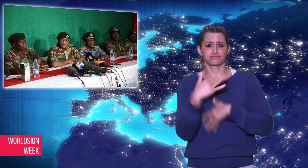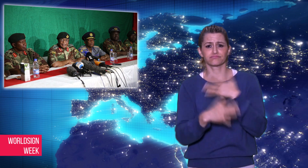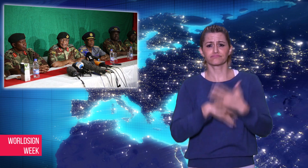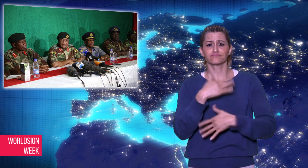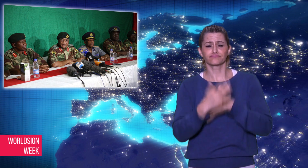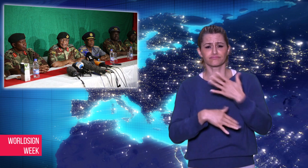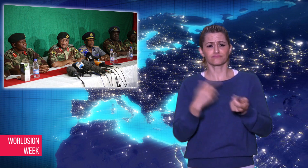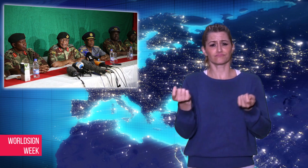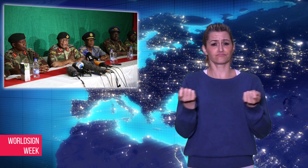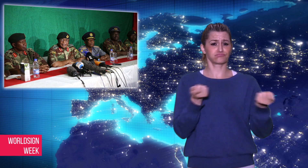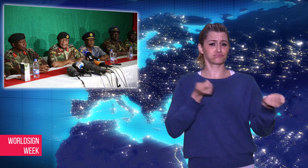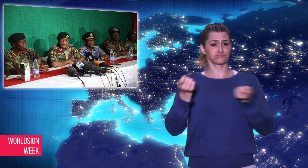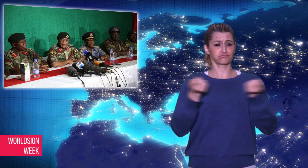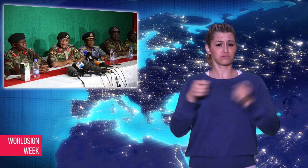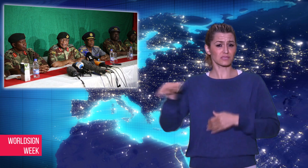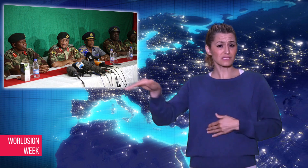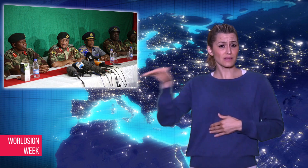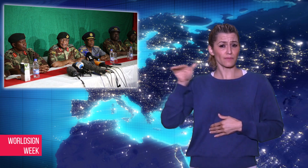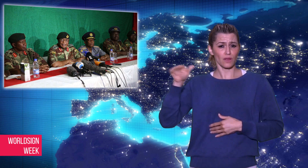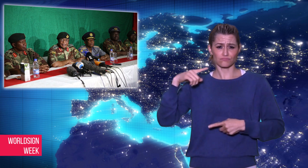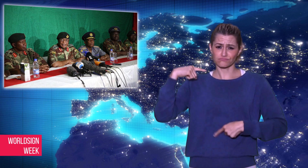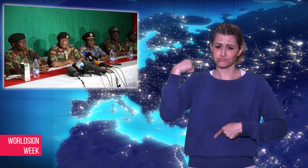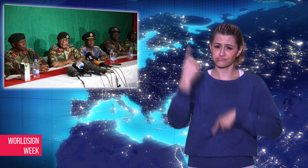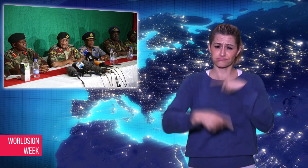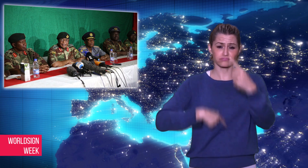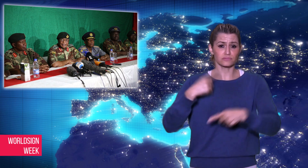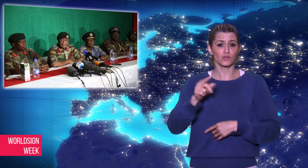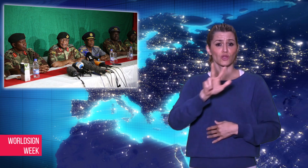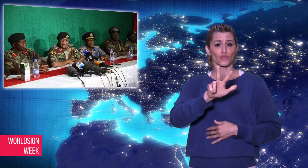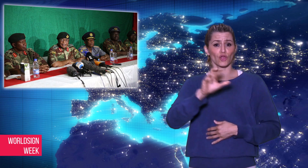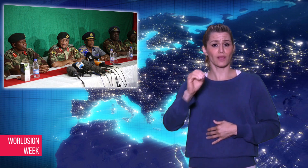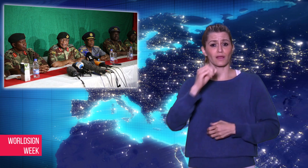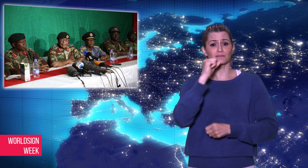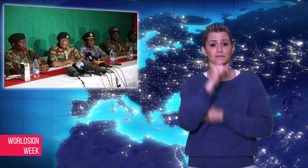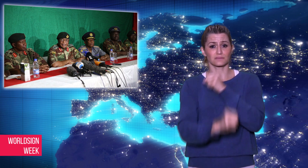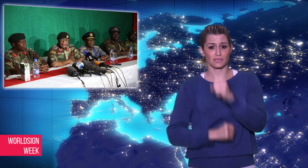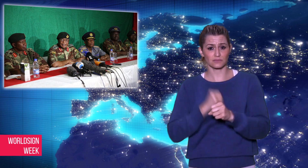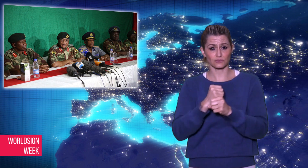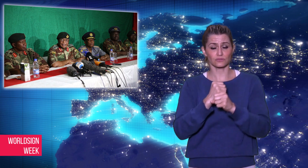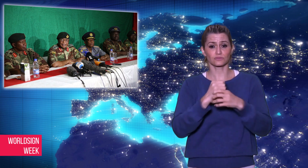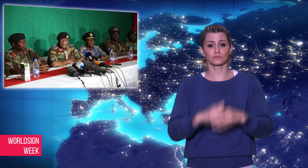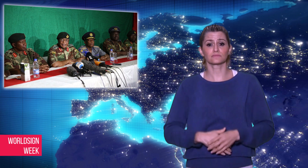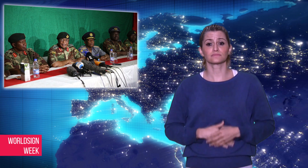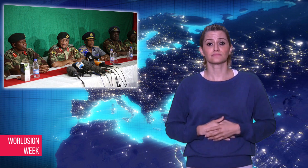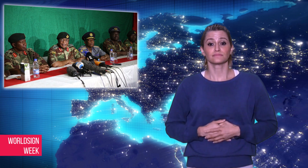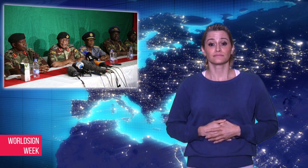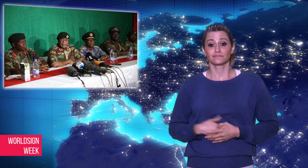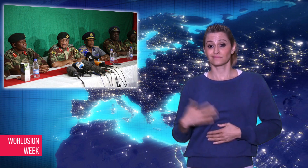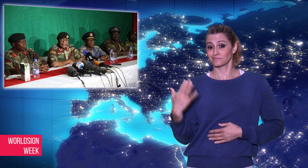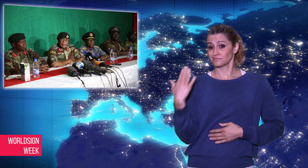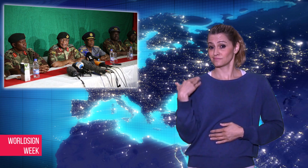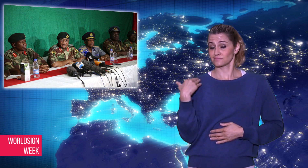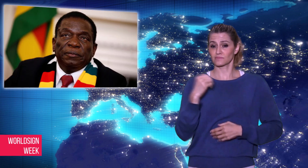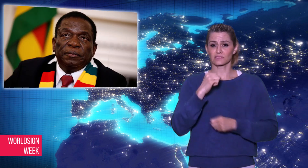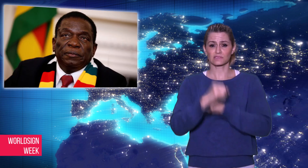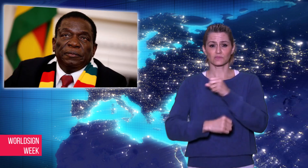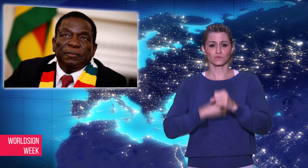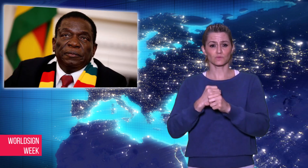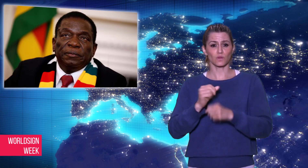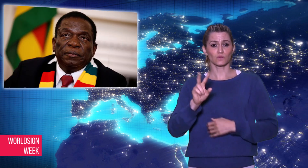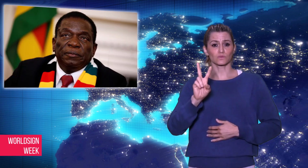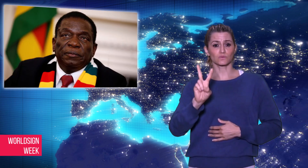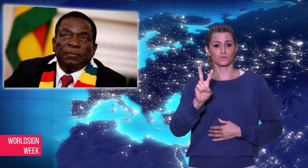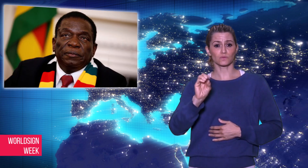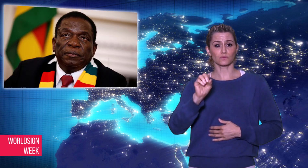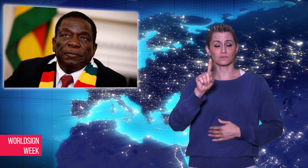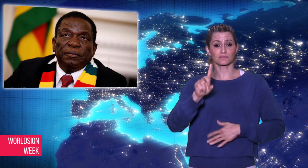and ruled Zimbabwe for almost thirty years.